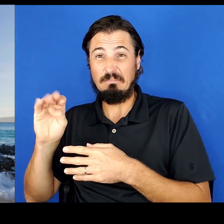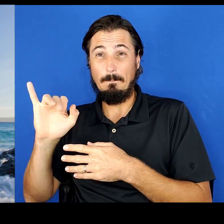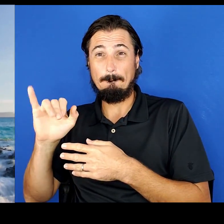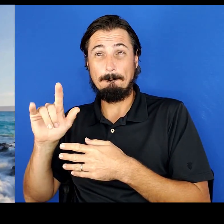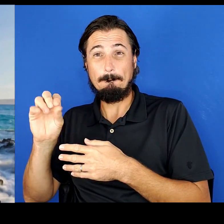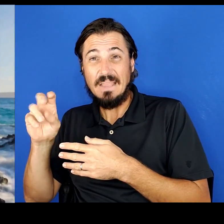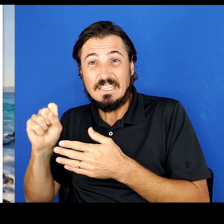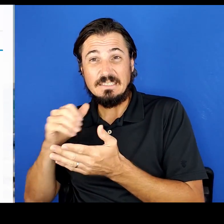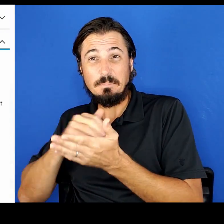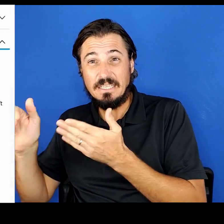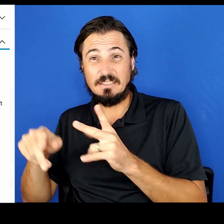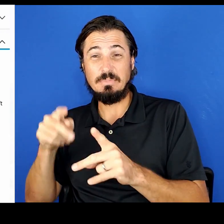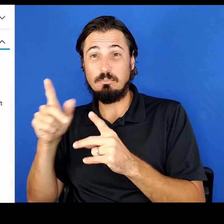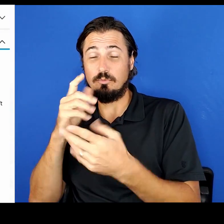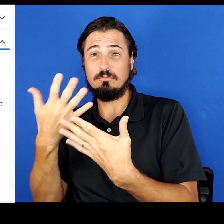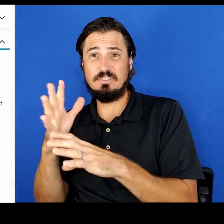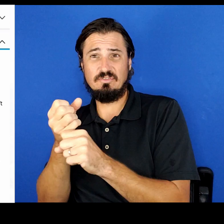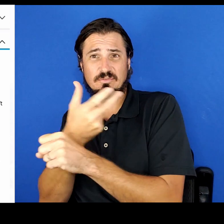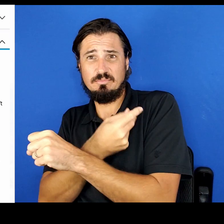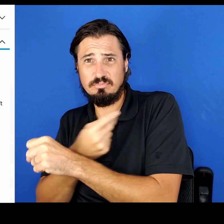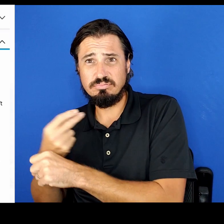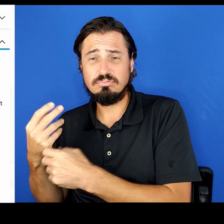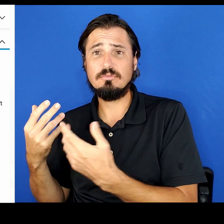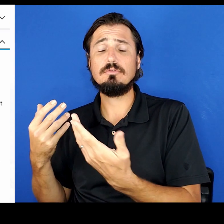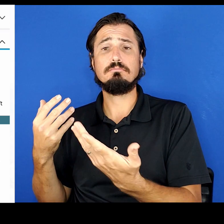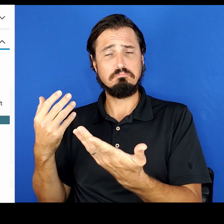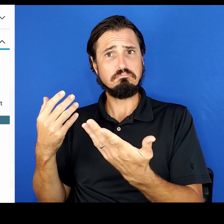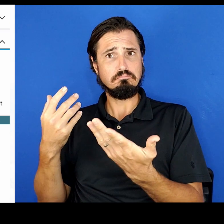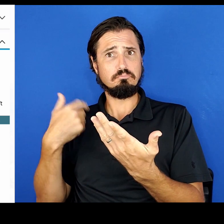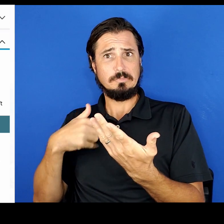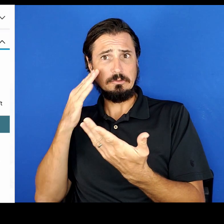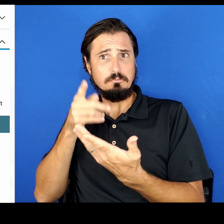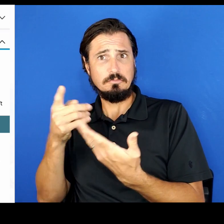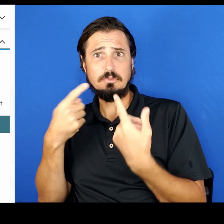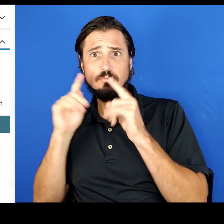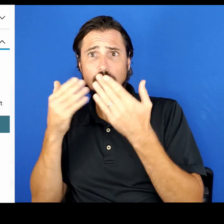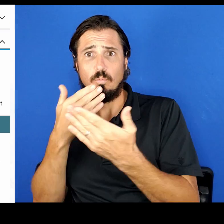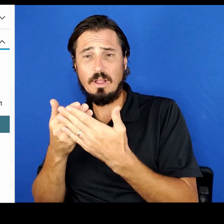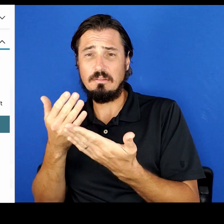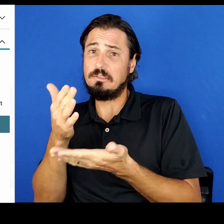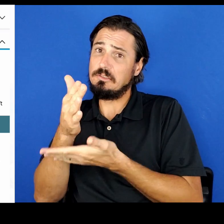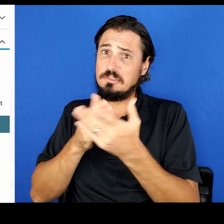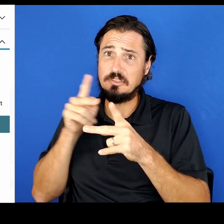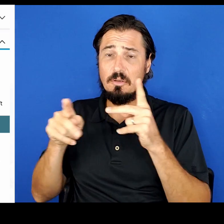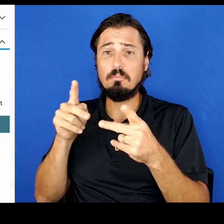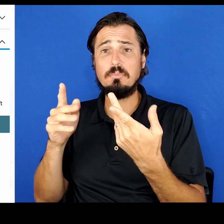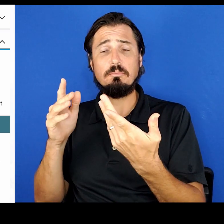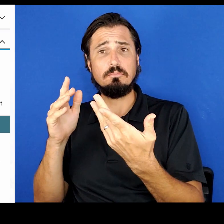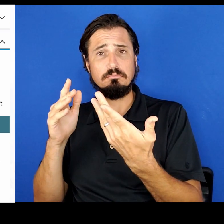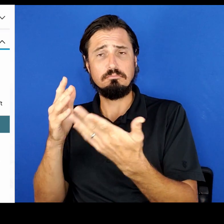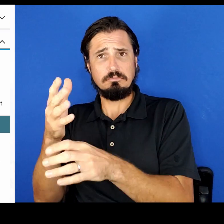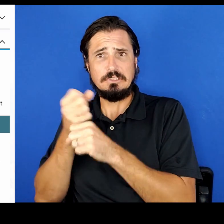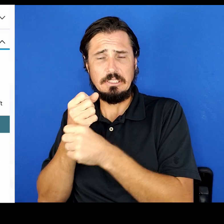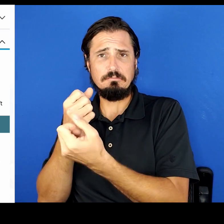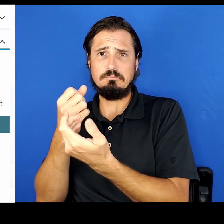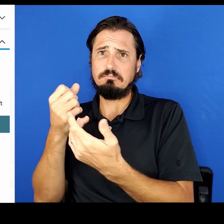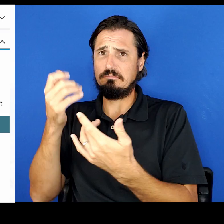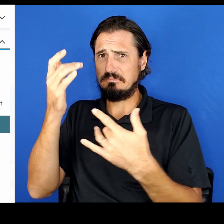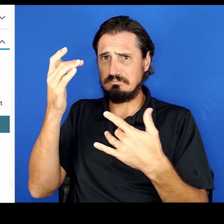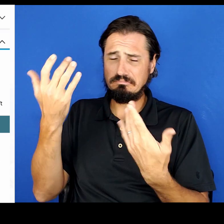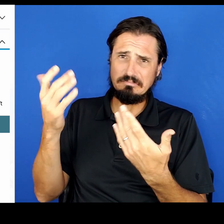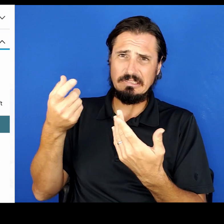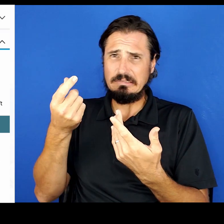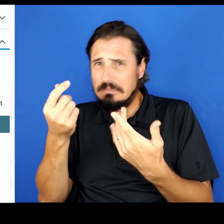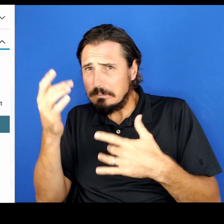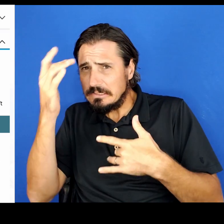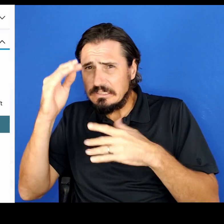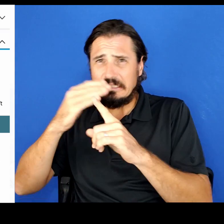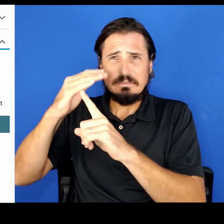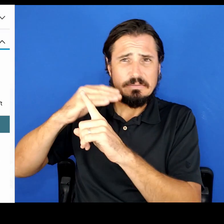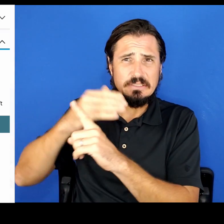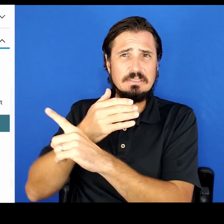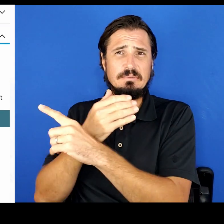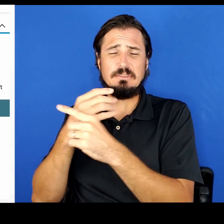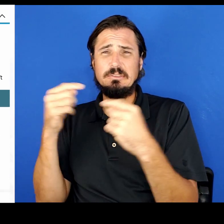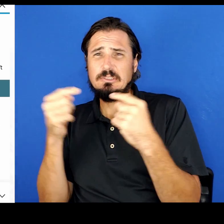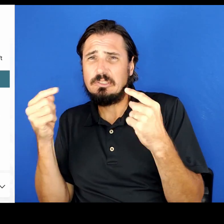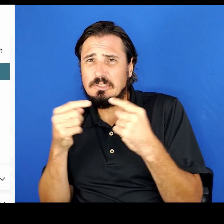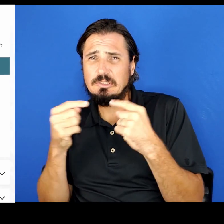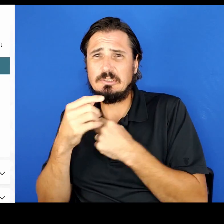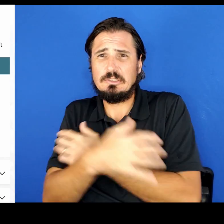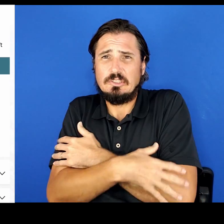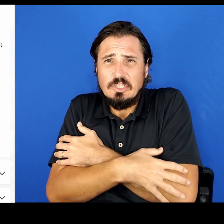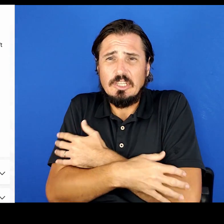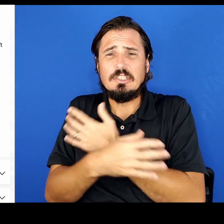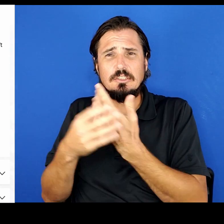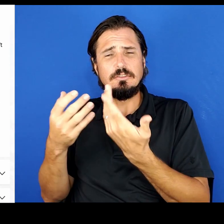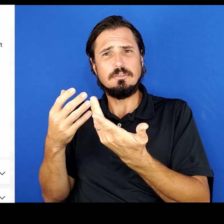include soreness in the arm where the vaccine was administered. Many people experience some level of fatigue, fever, and body aches after vaccination. These are an indication that the body’s